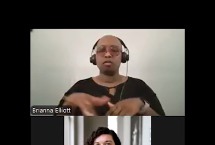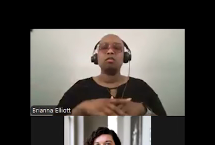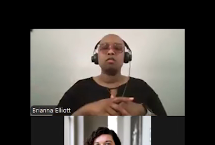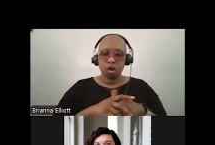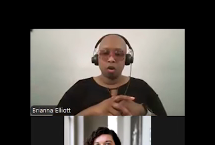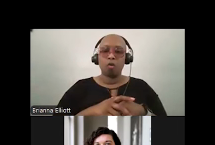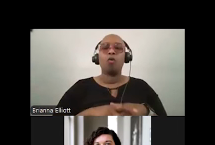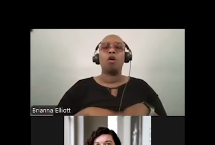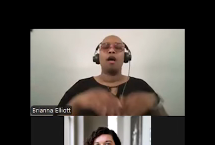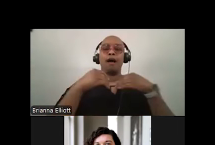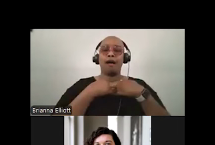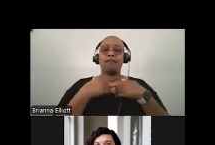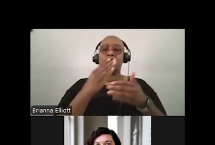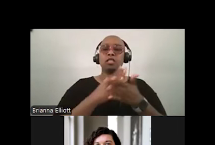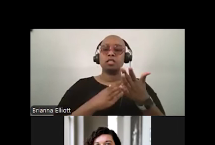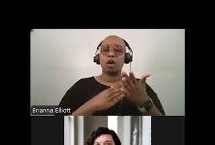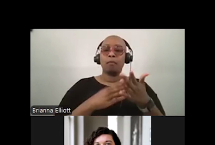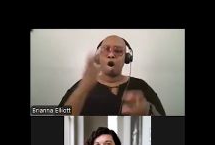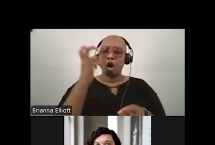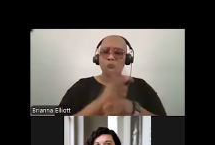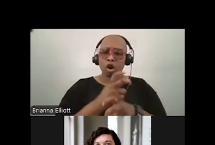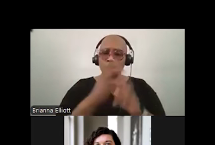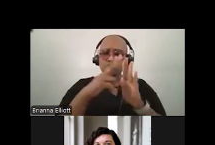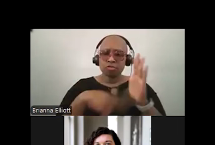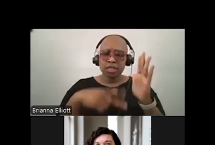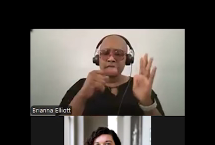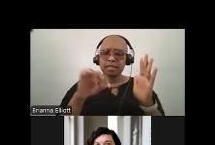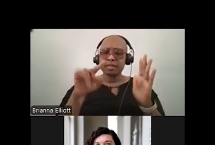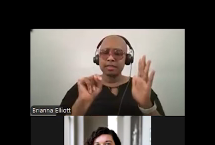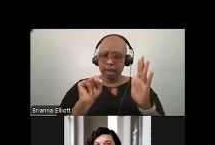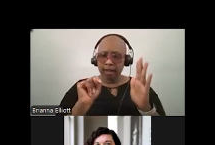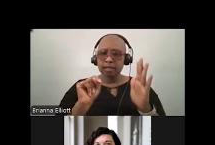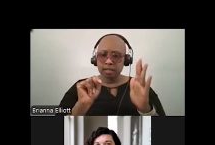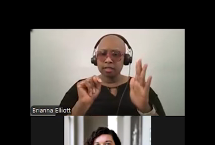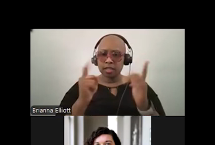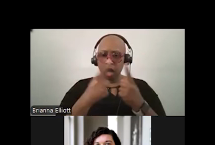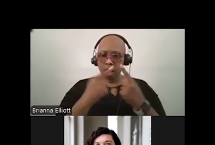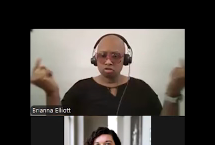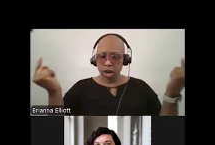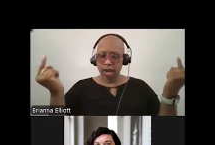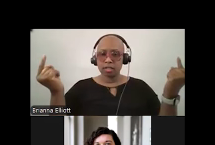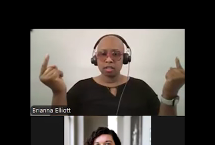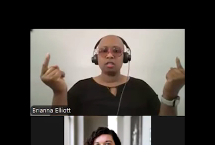to read text contrast. Um Meredith A and Bri both brought this up. you need to make sure your color